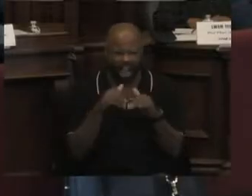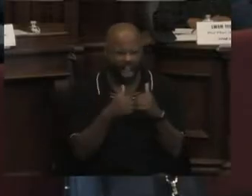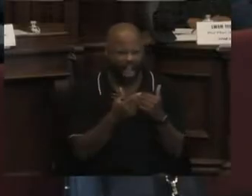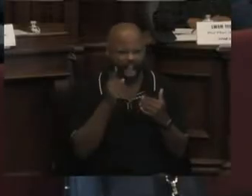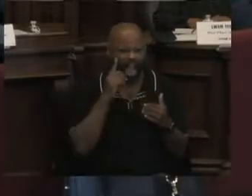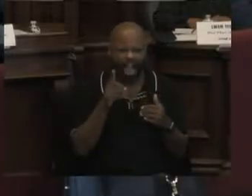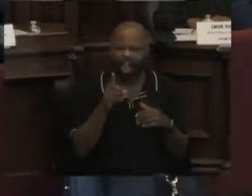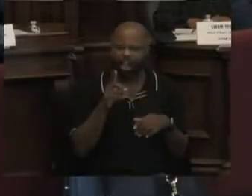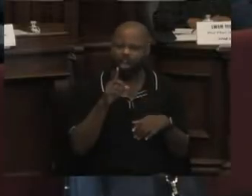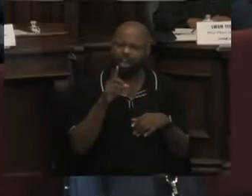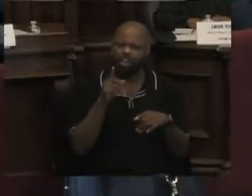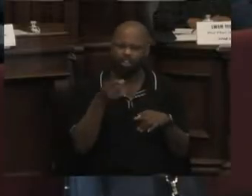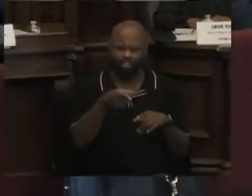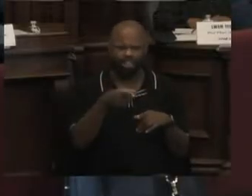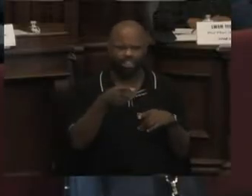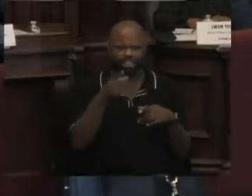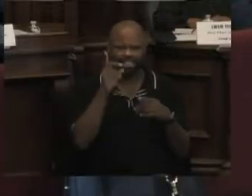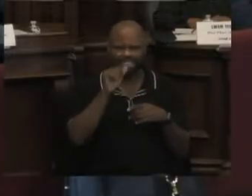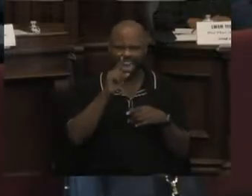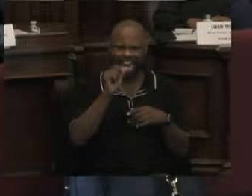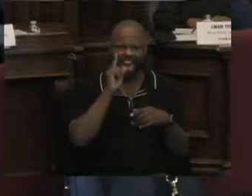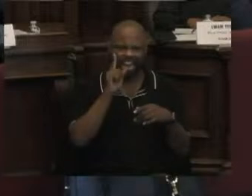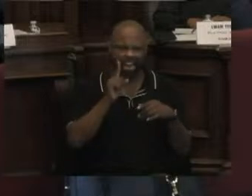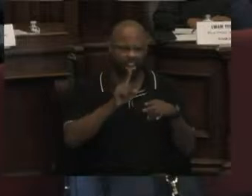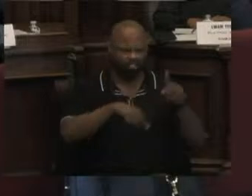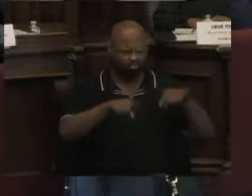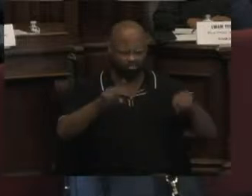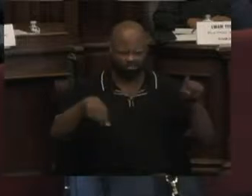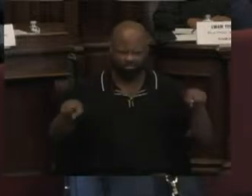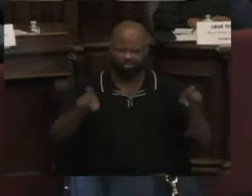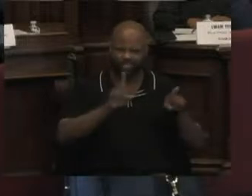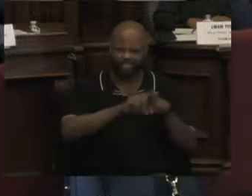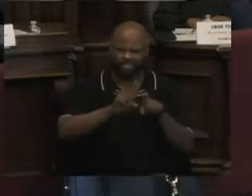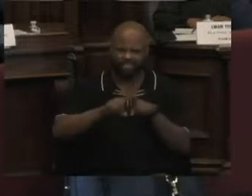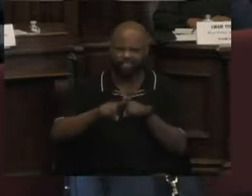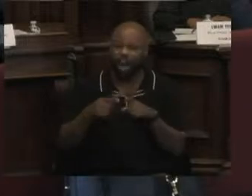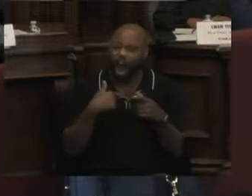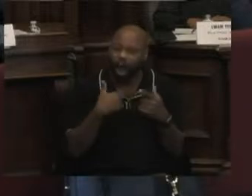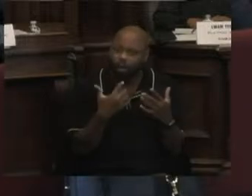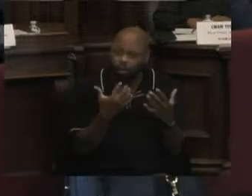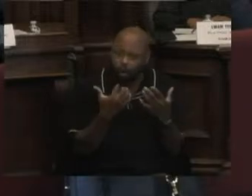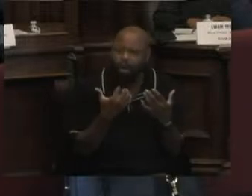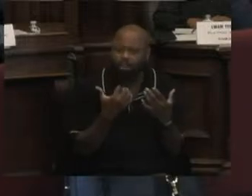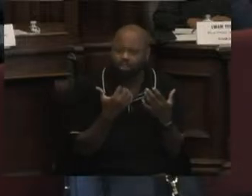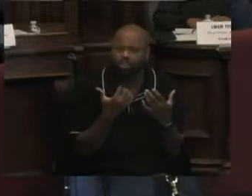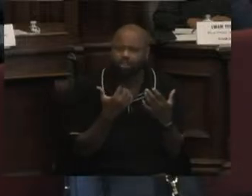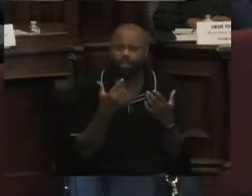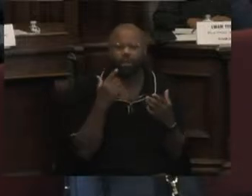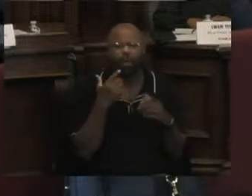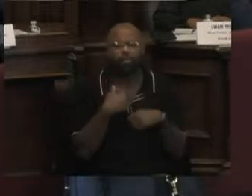be able to see different intersections of the way the data is disaggregated. Now,